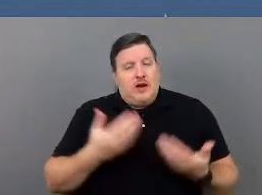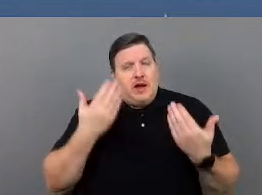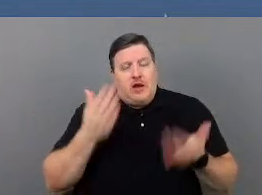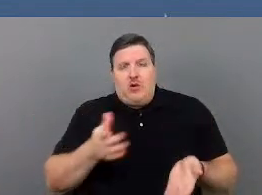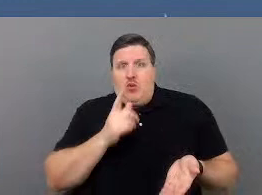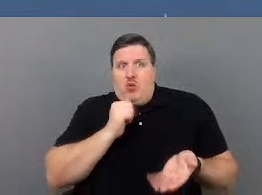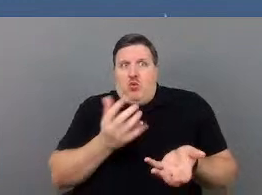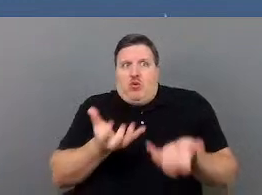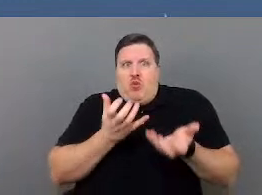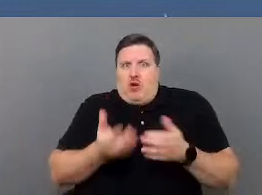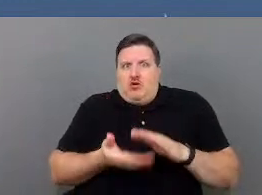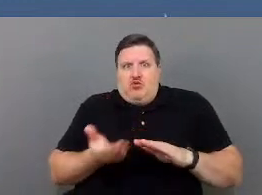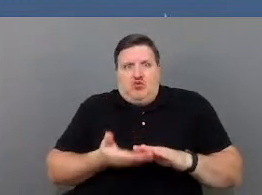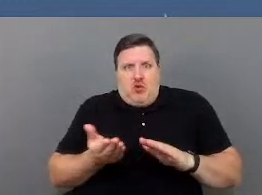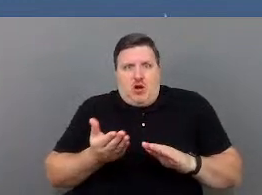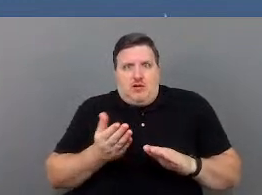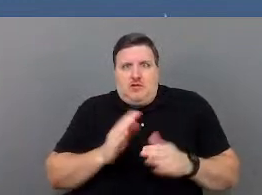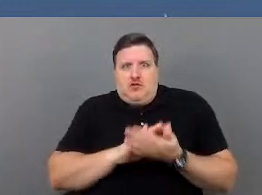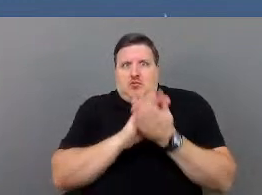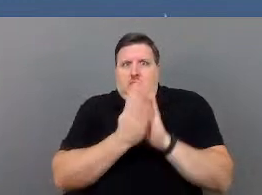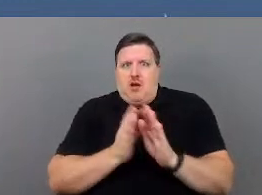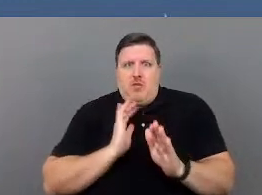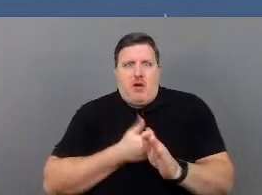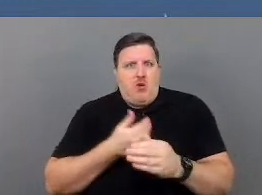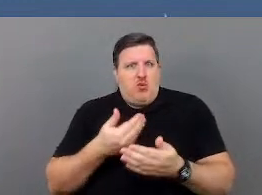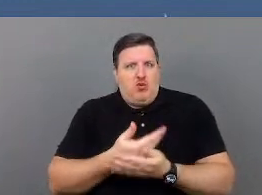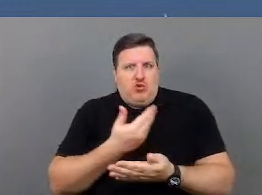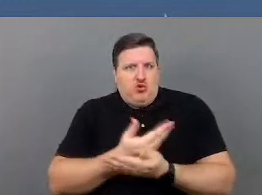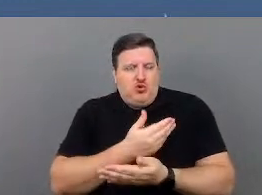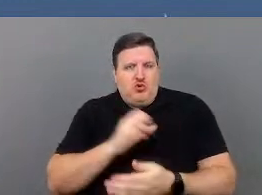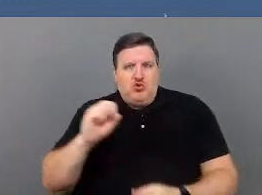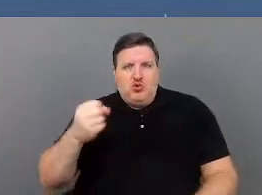MINNEAPOLIS AT THIS POINT HAS A HORRIBLE REPUTATION NATIONALLY.